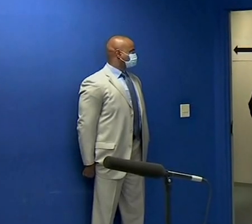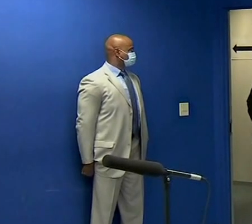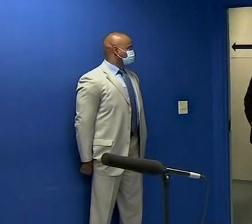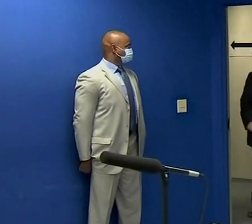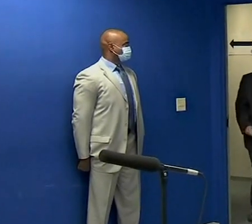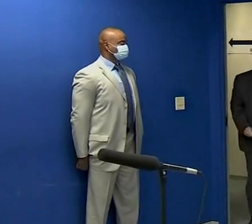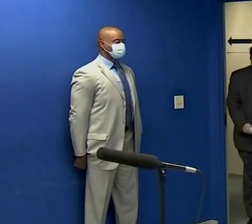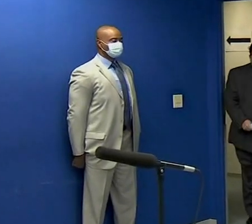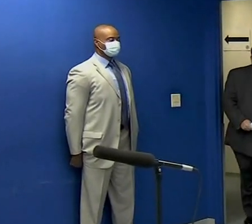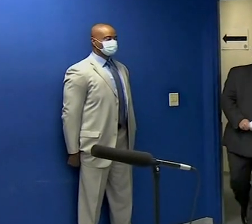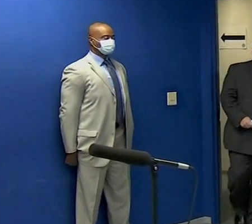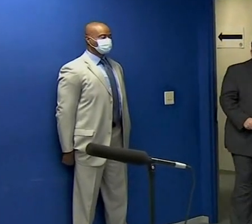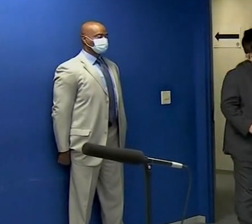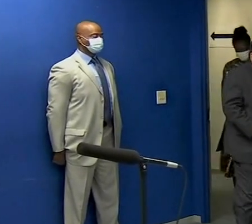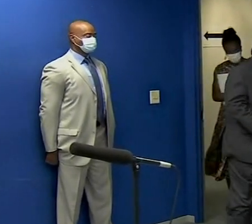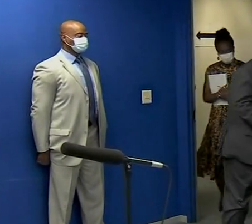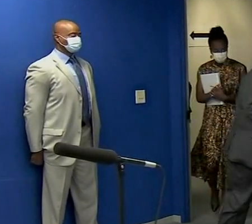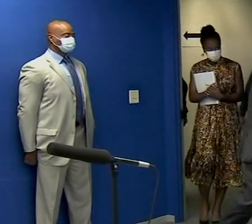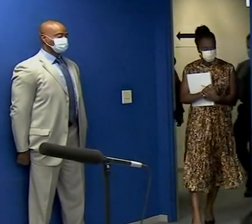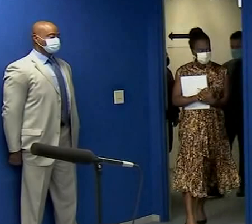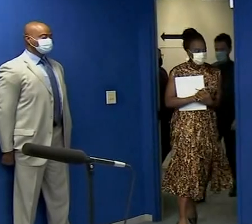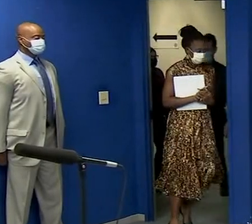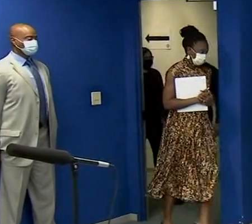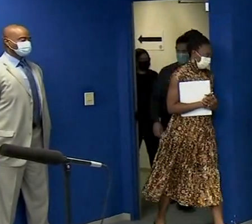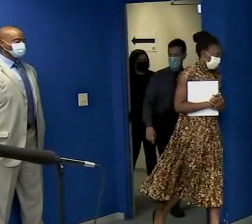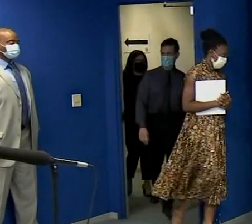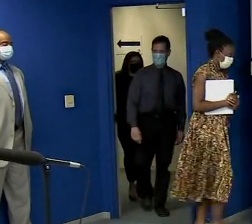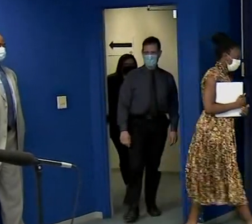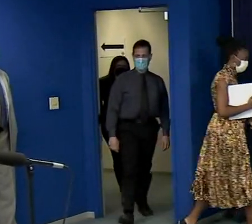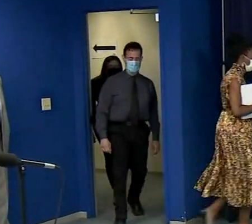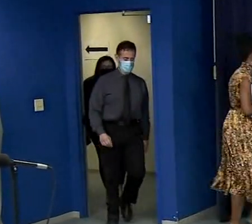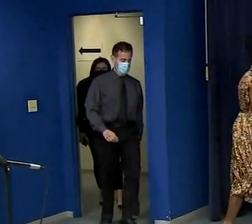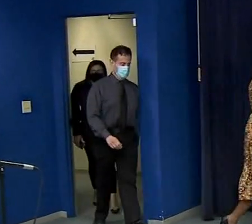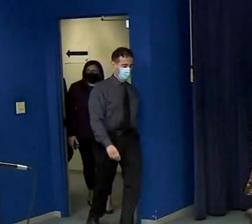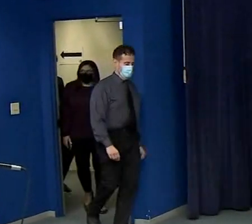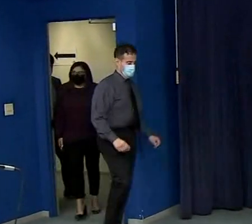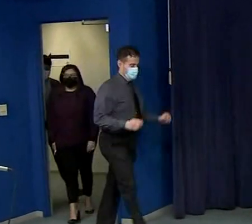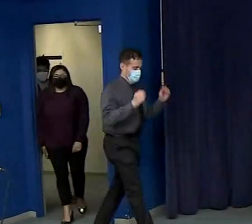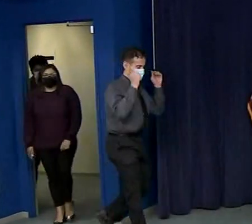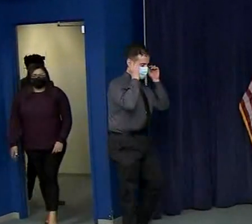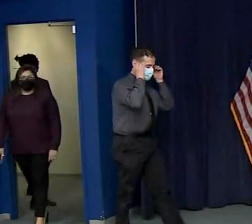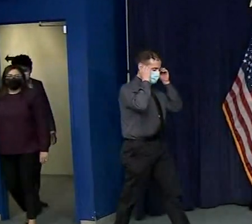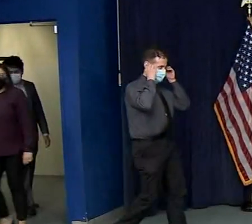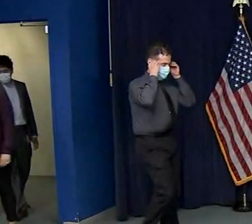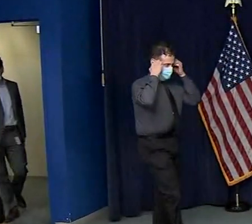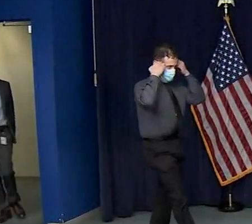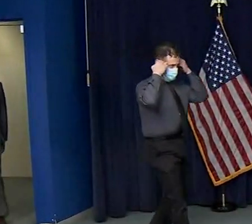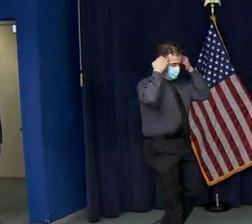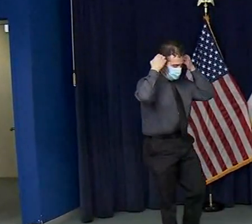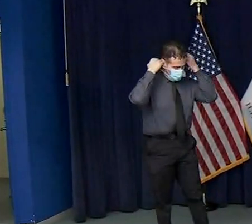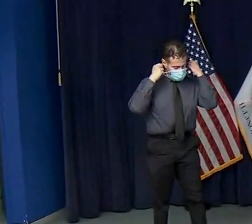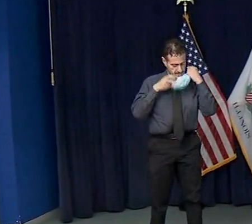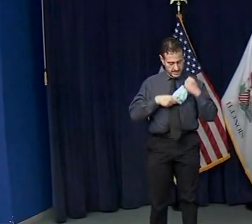THE GOVERNOR SAID STATEWIDE